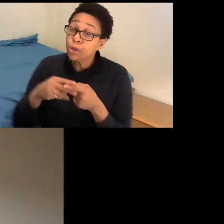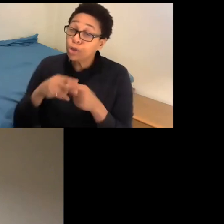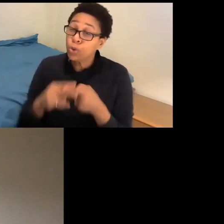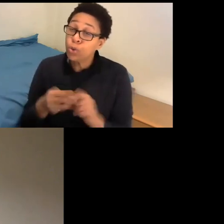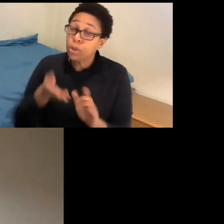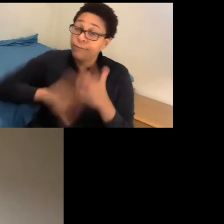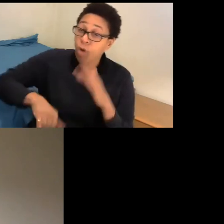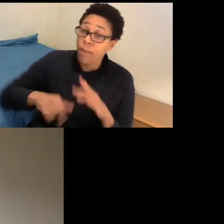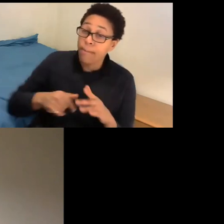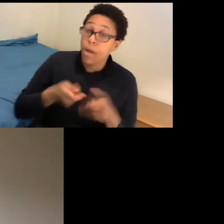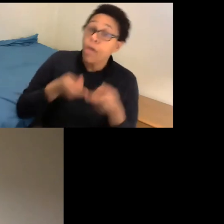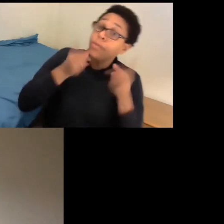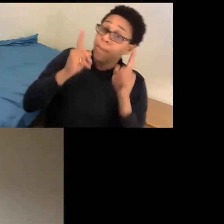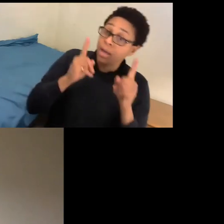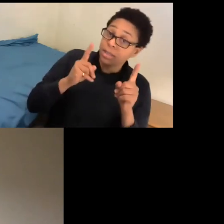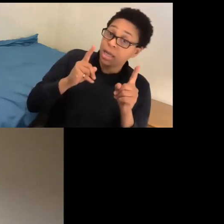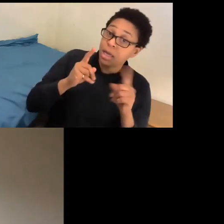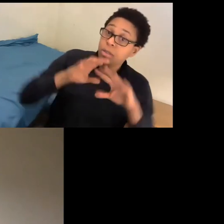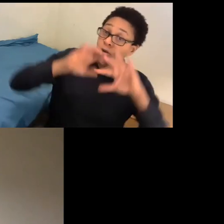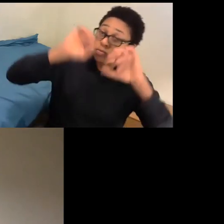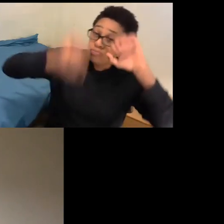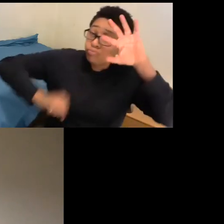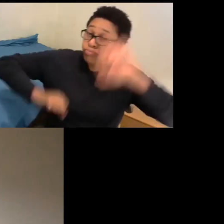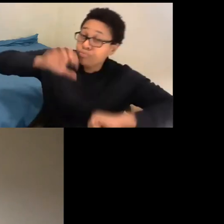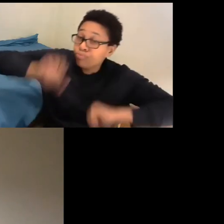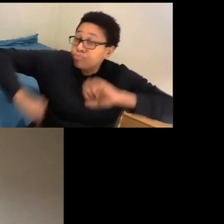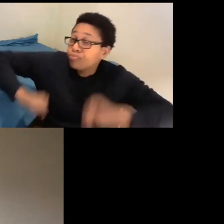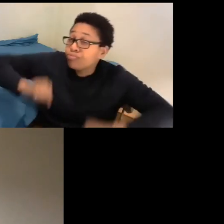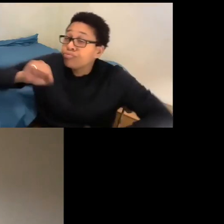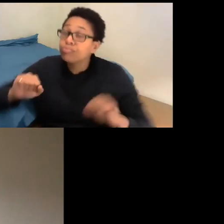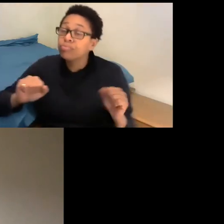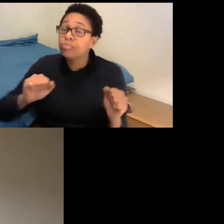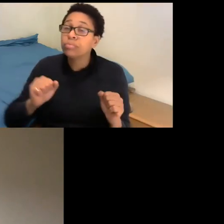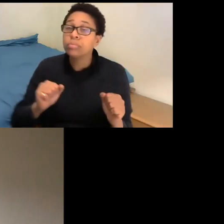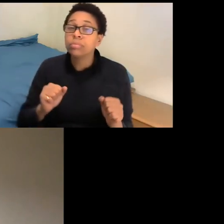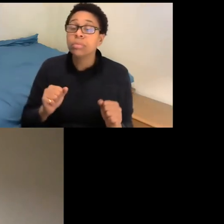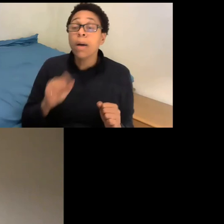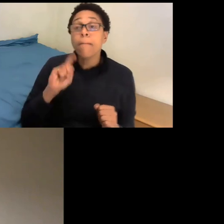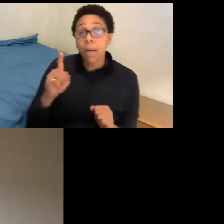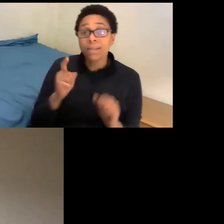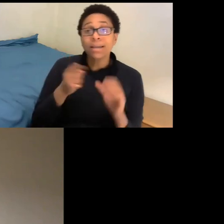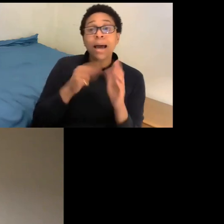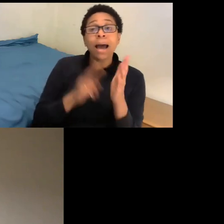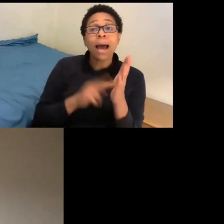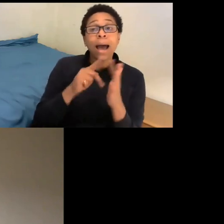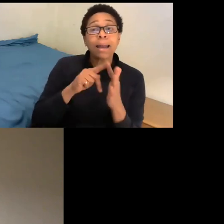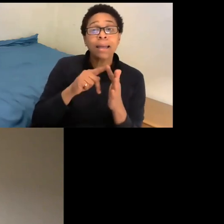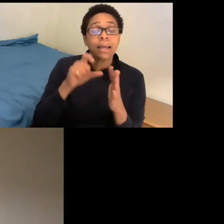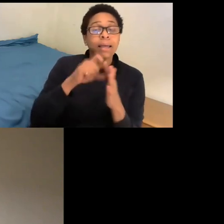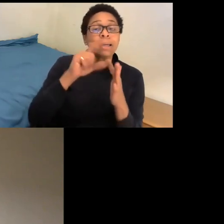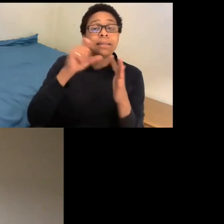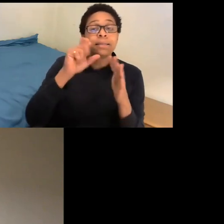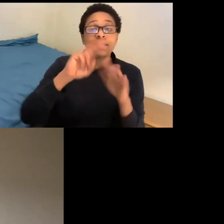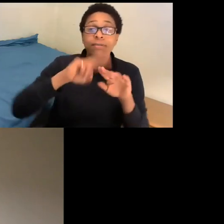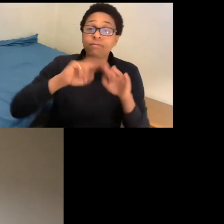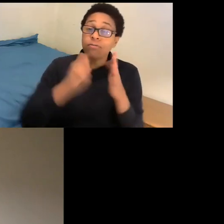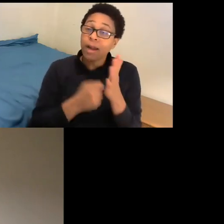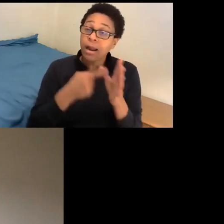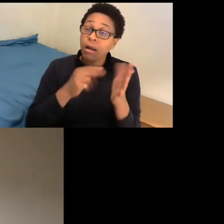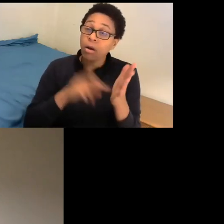singer songwriter I really like, would say, look, any tool in your hand is a weapon. And so that I think, is Islamic